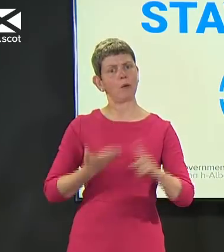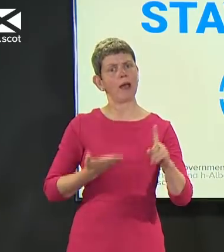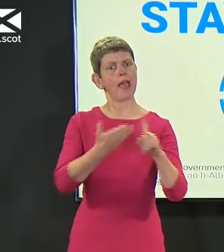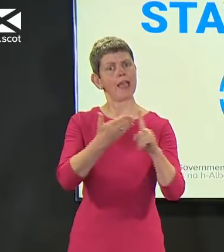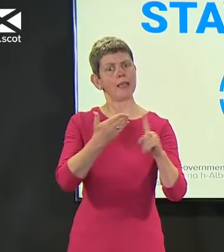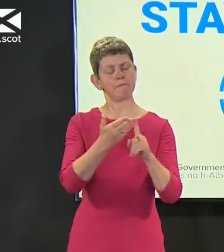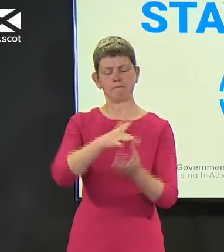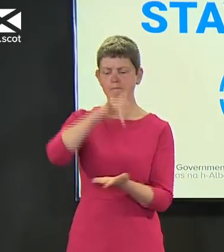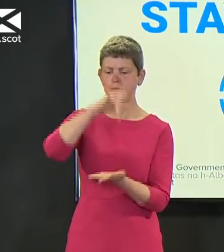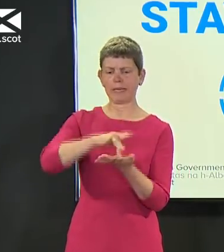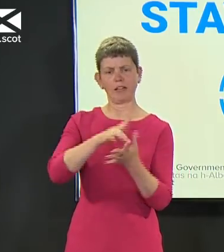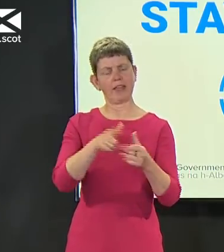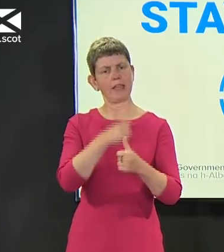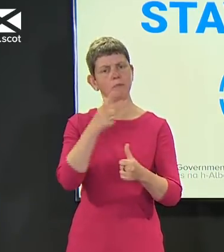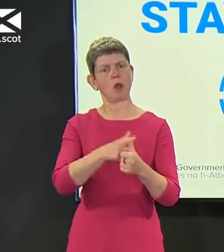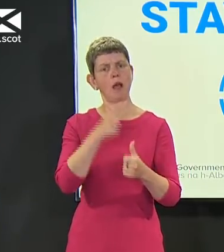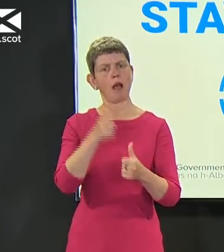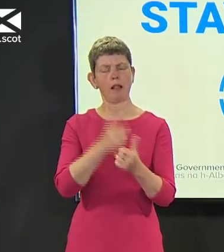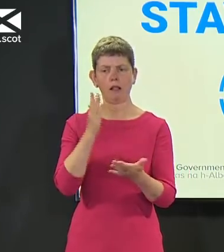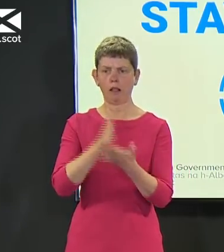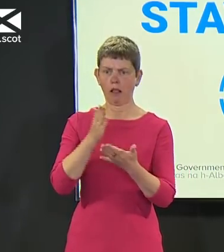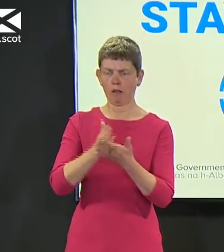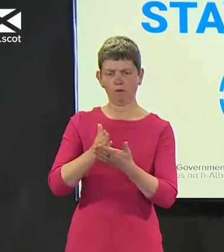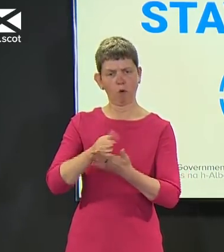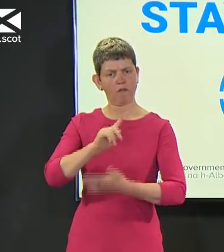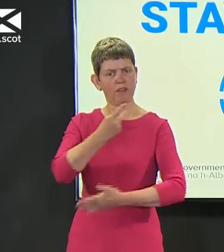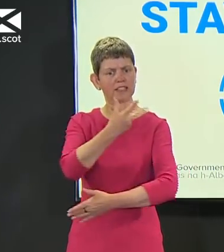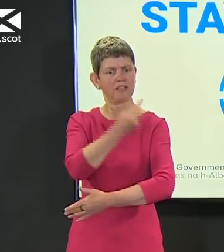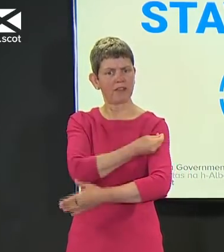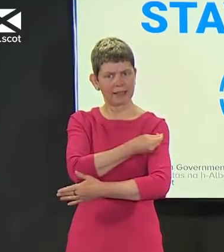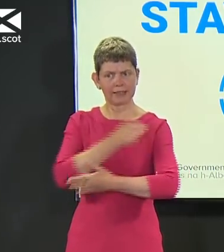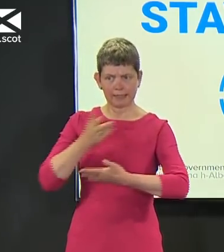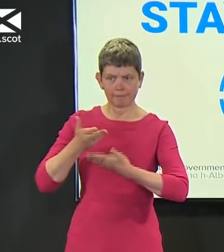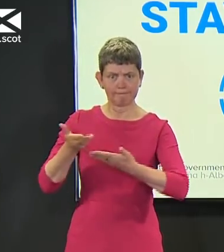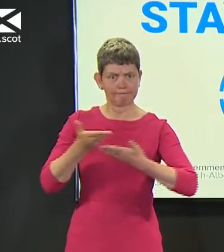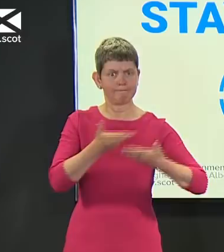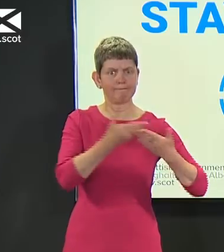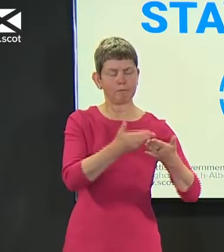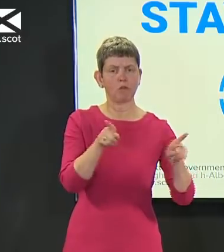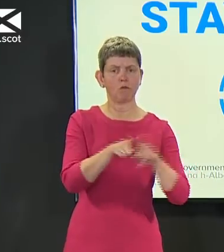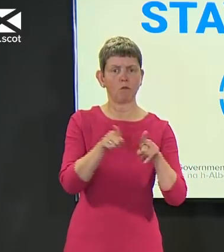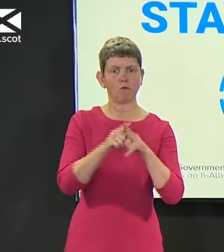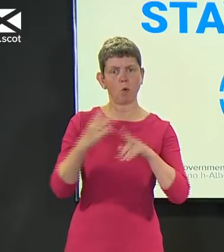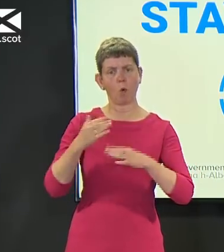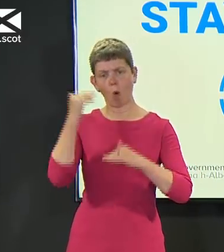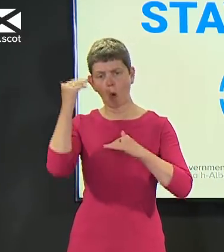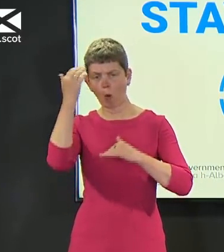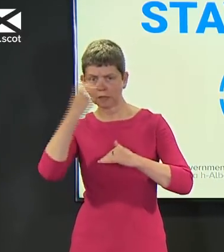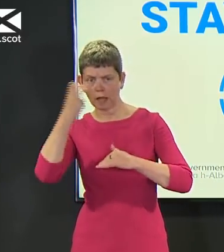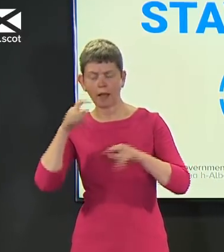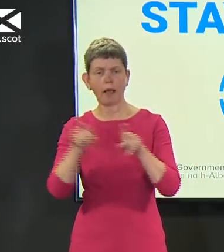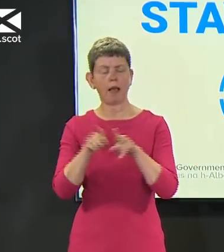all unpaid carers and all adults with particular underlying health conditions and significantly